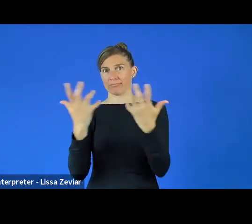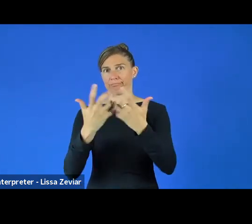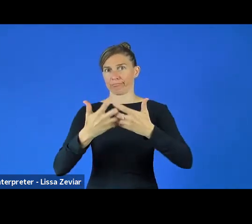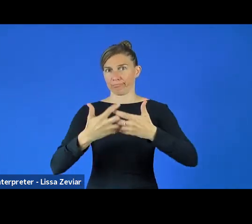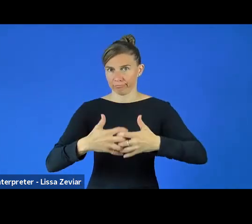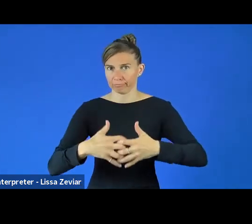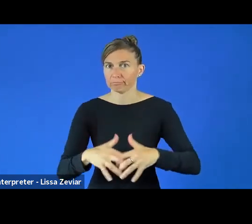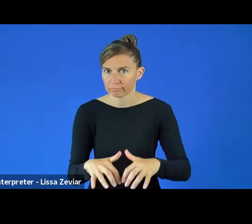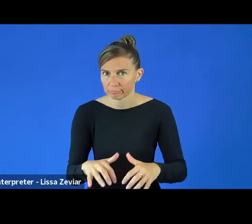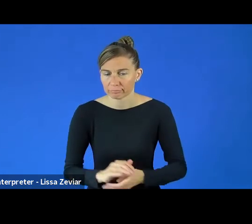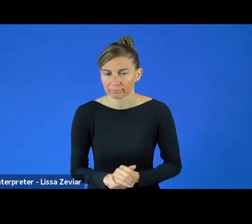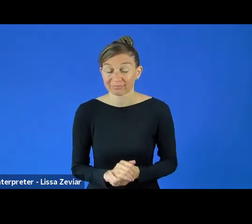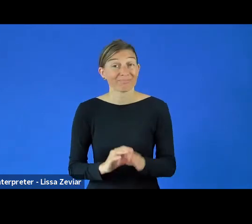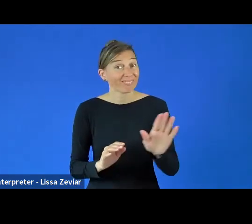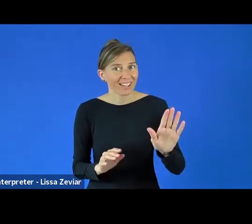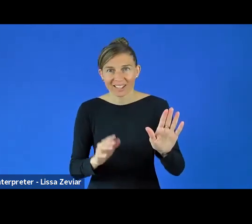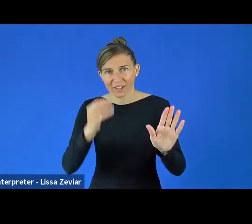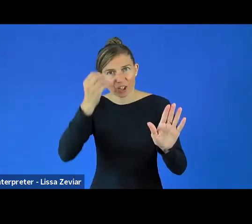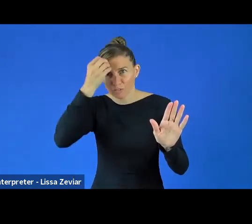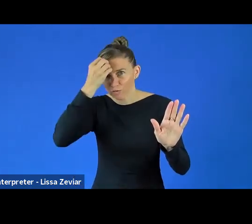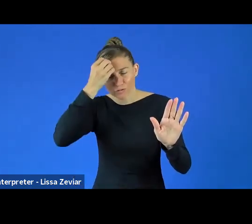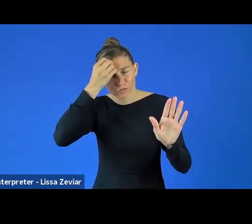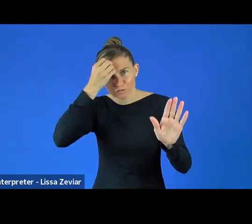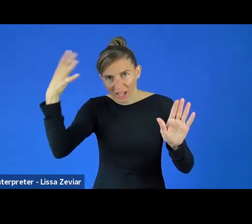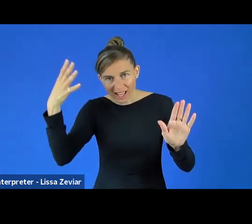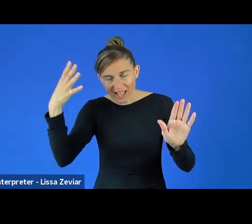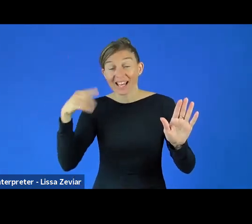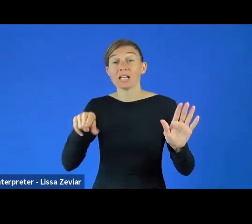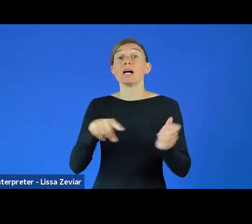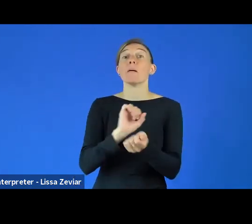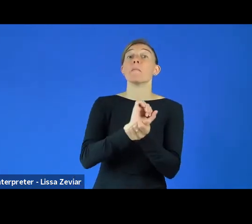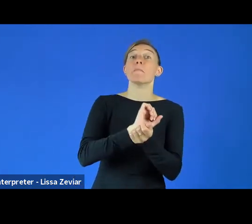And let's not forget what is binding is the legislation,